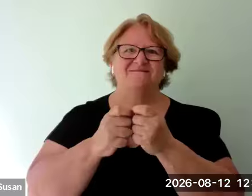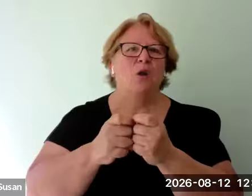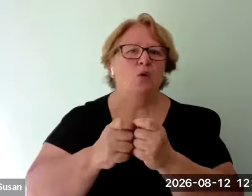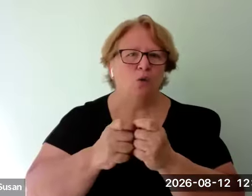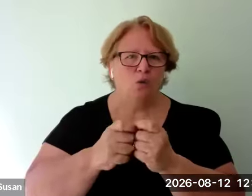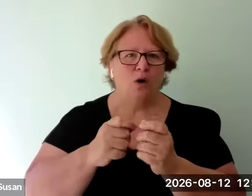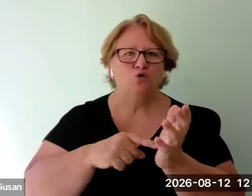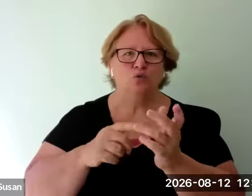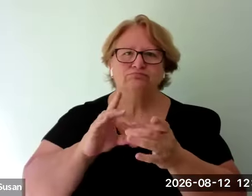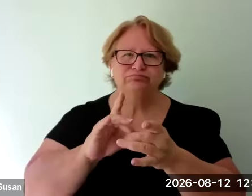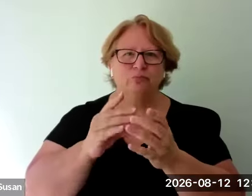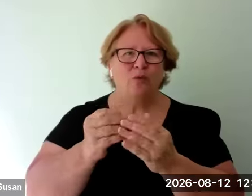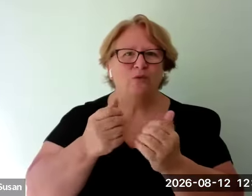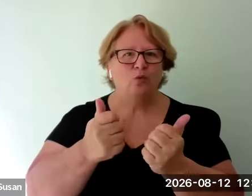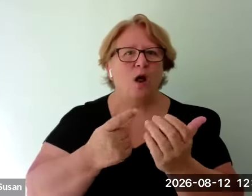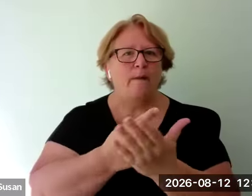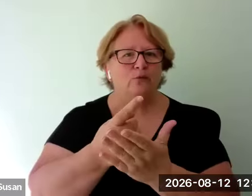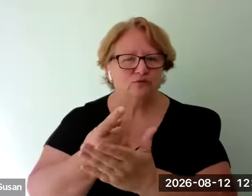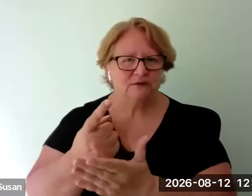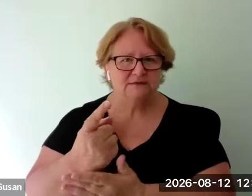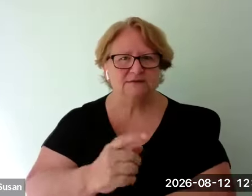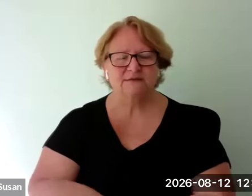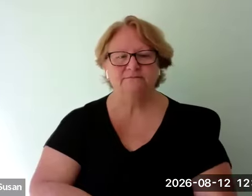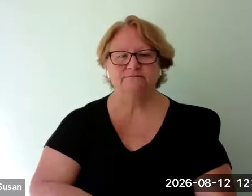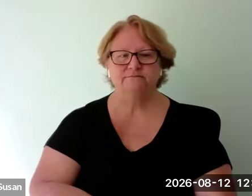they would do to make the most of the program and engage with